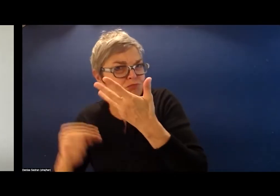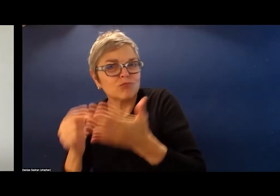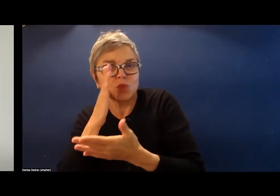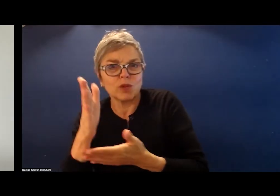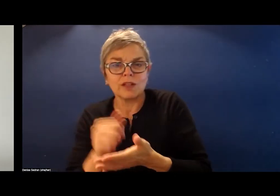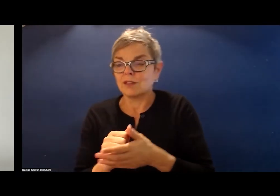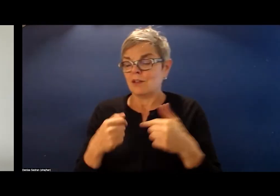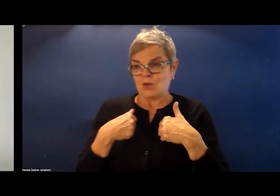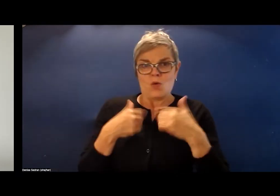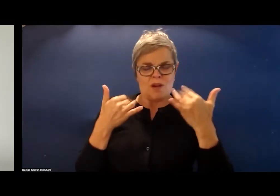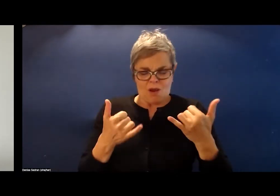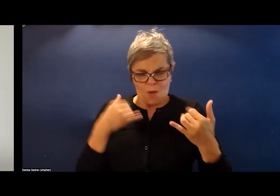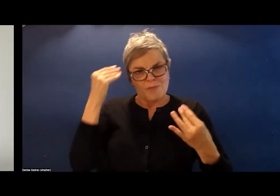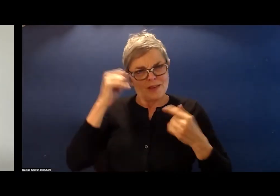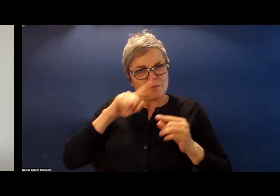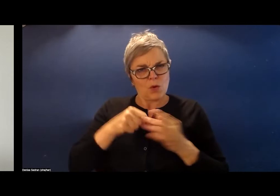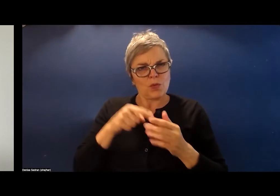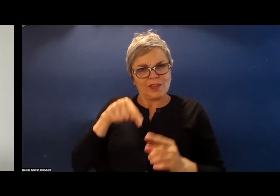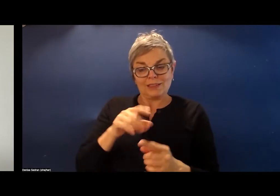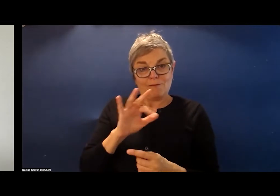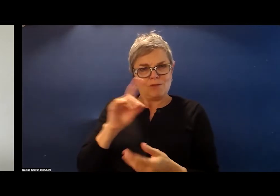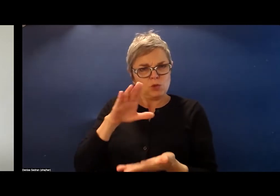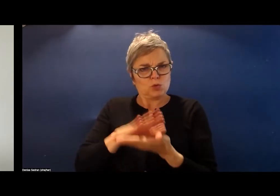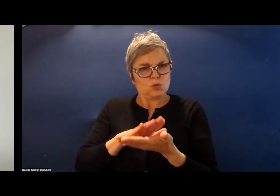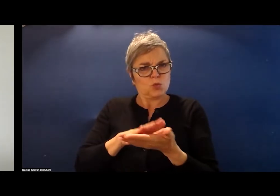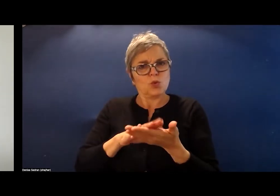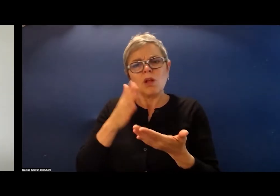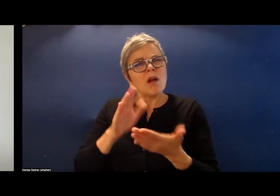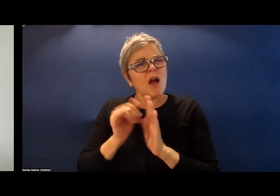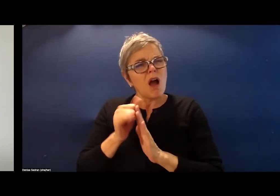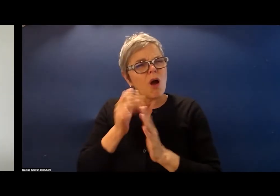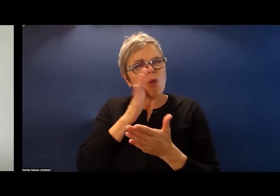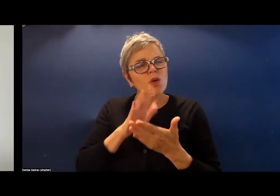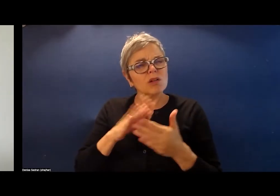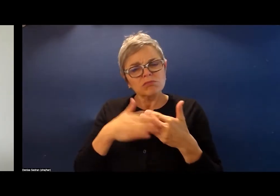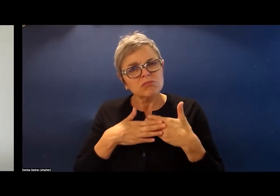which the field school endures long after our formal classroom space is come to a close.